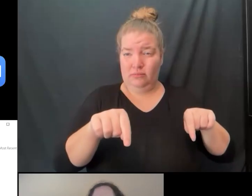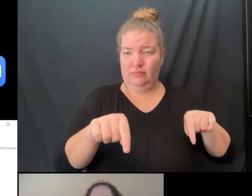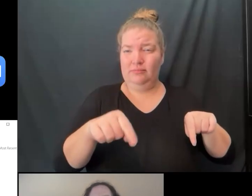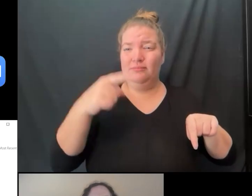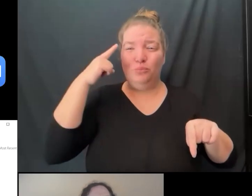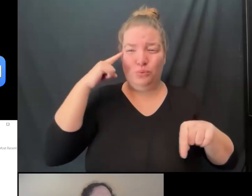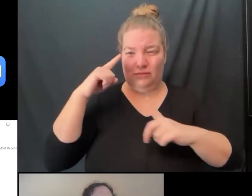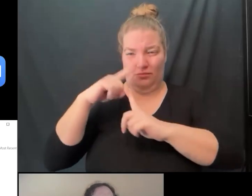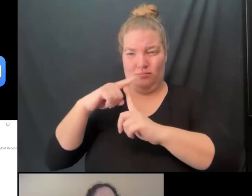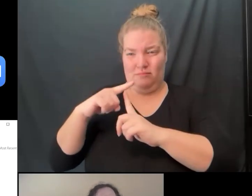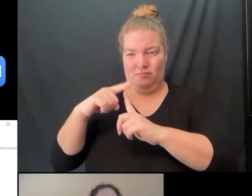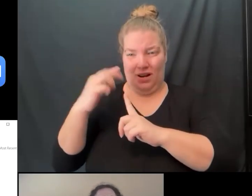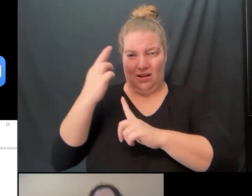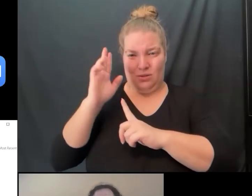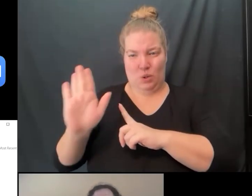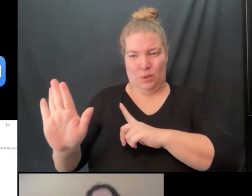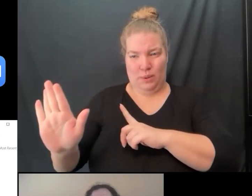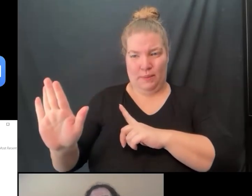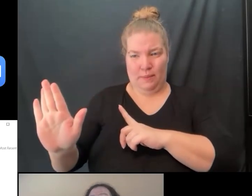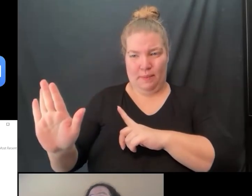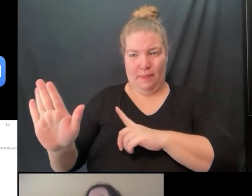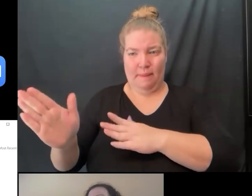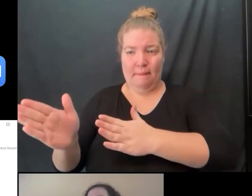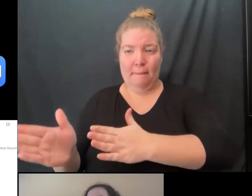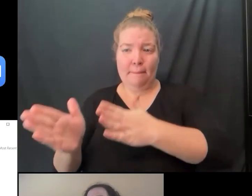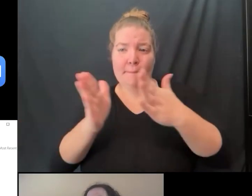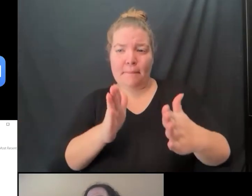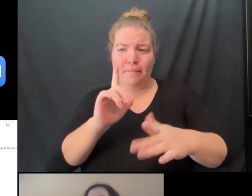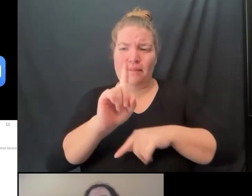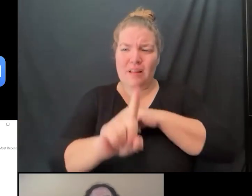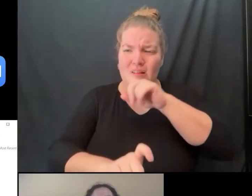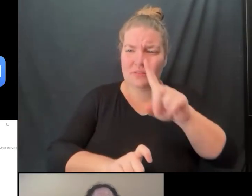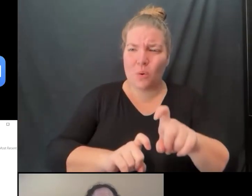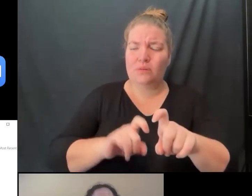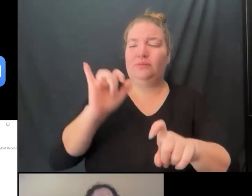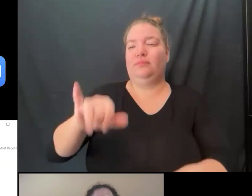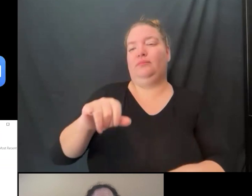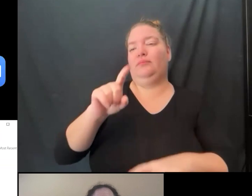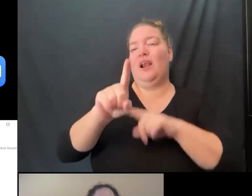and you have the option to post questions anonymously or with your name.